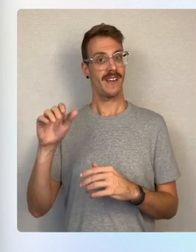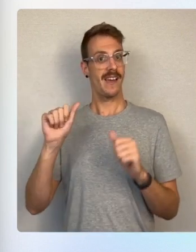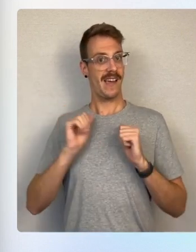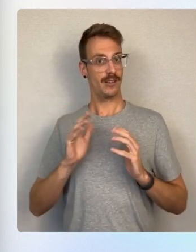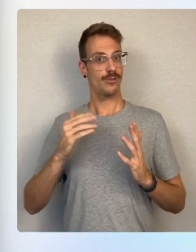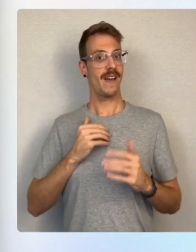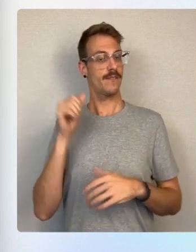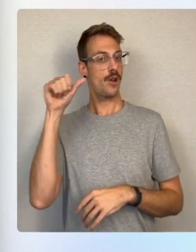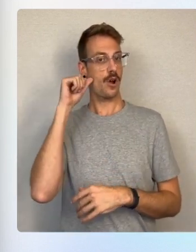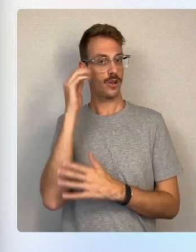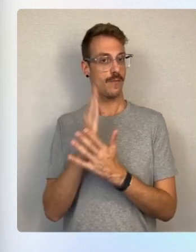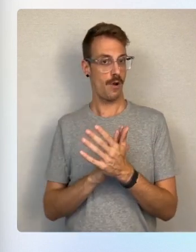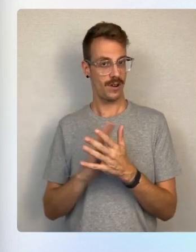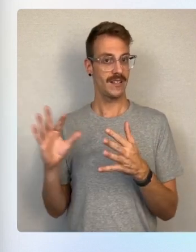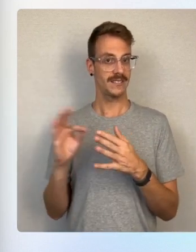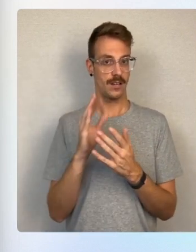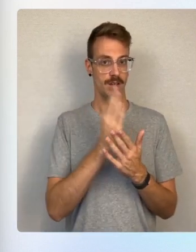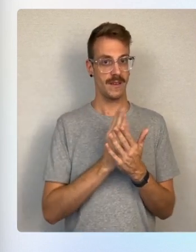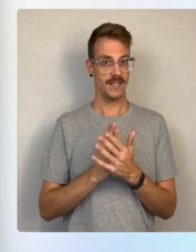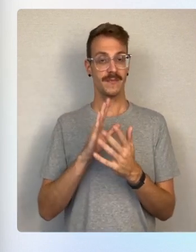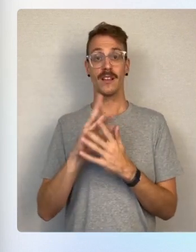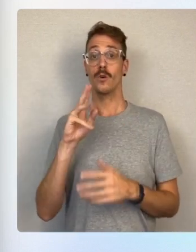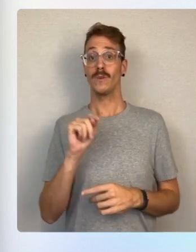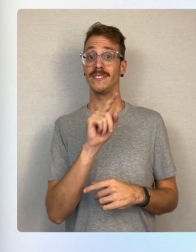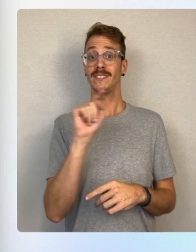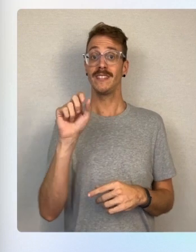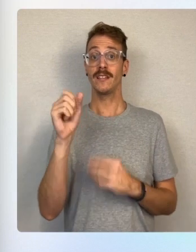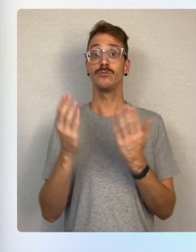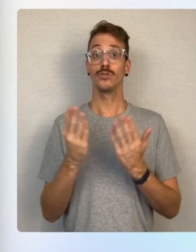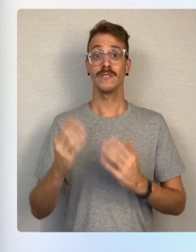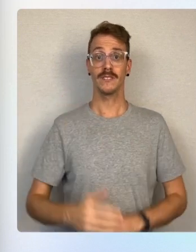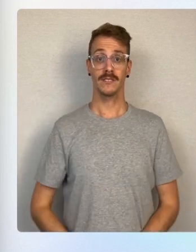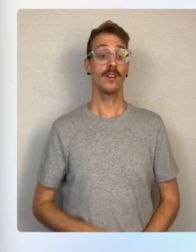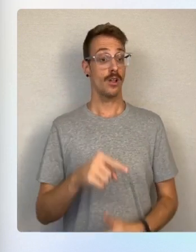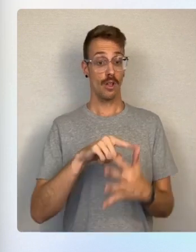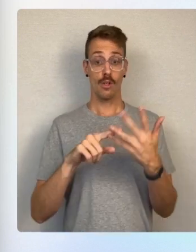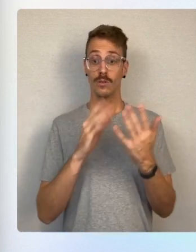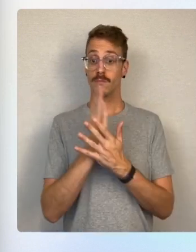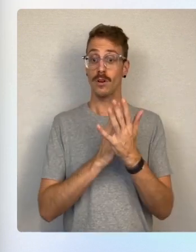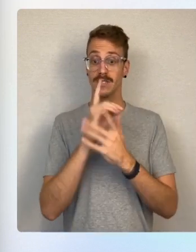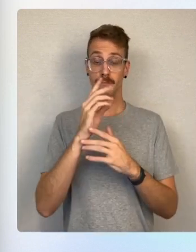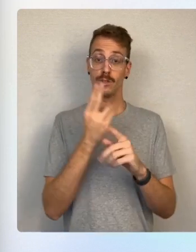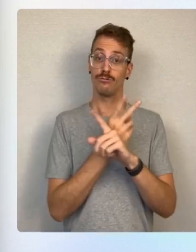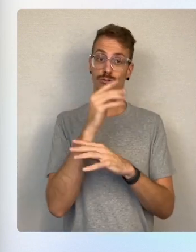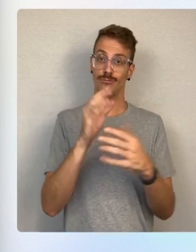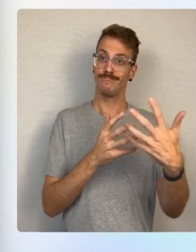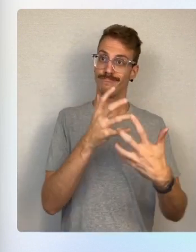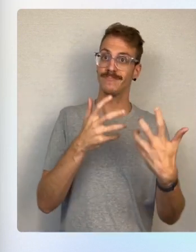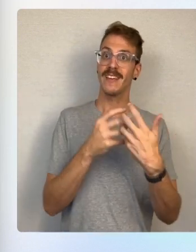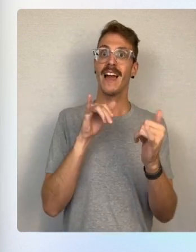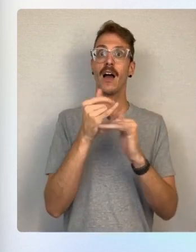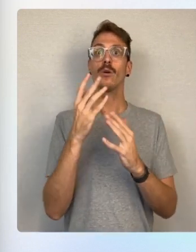The TTS speaker actor has an audio component, caching mechanisms, and a WitTtSService. These components can be used